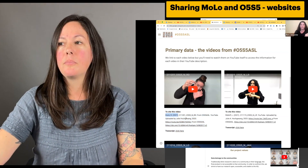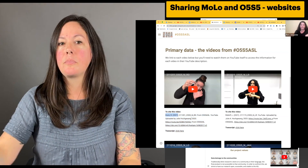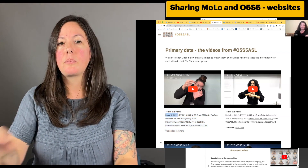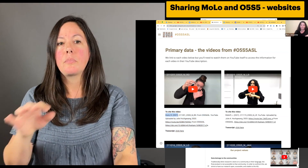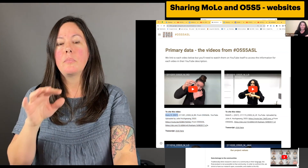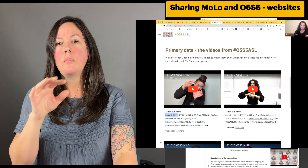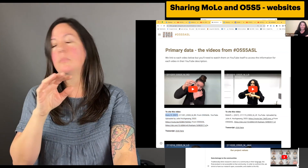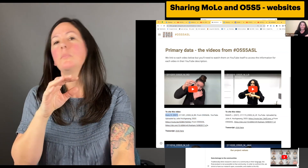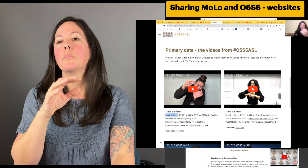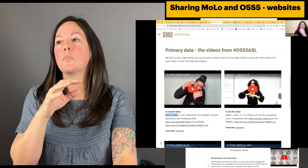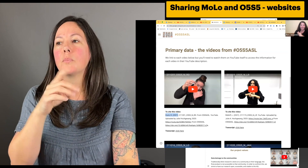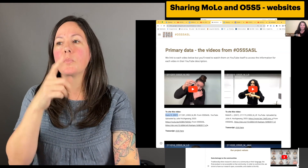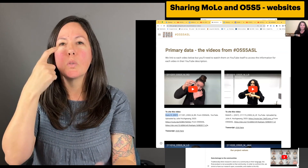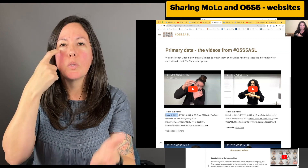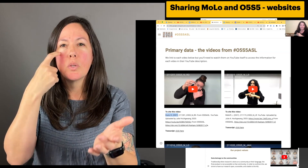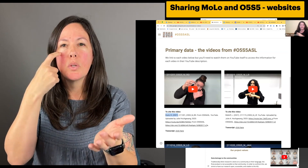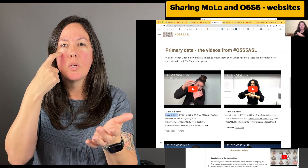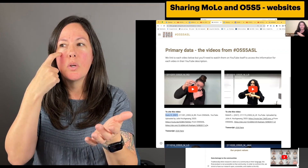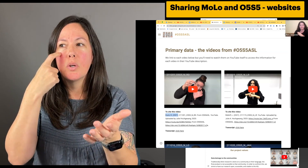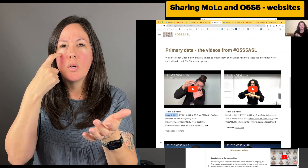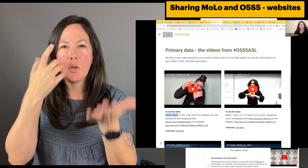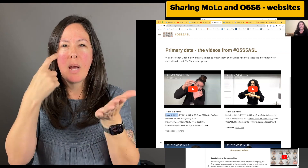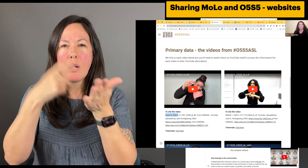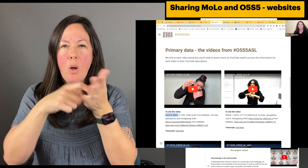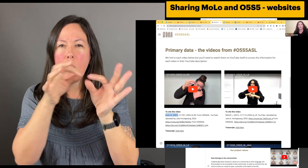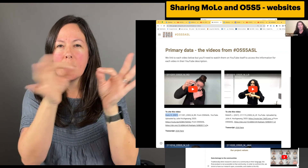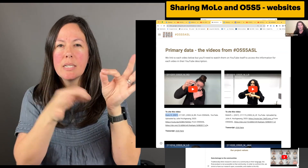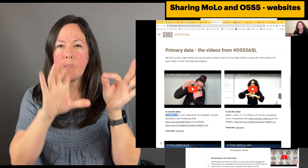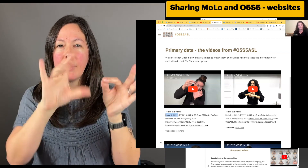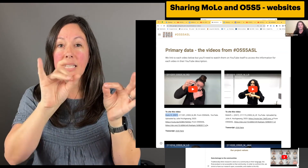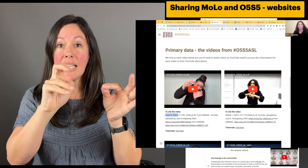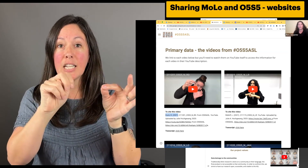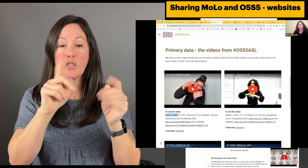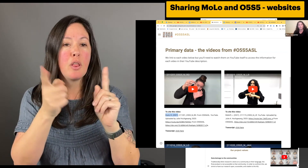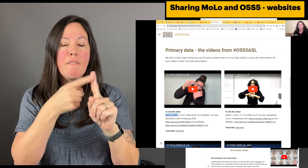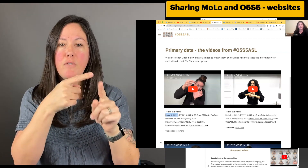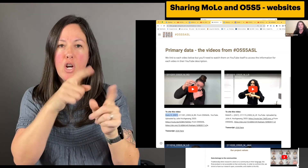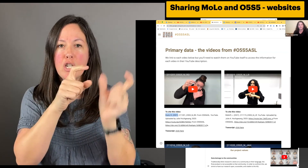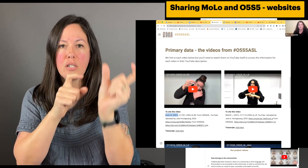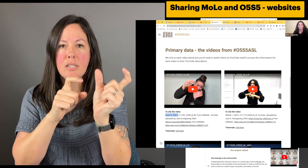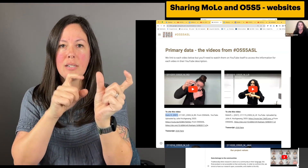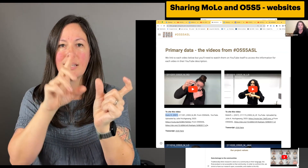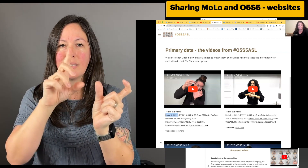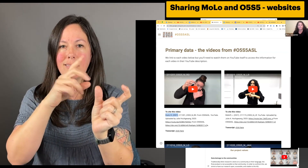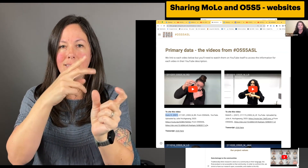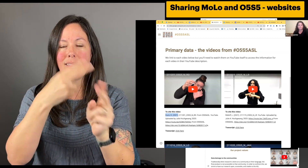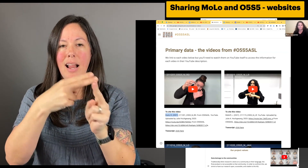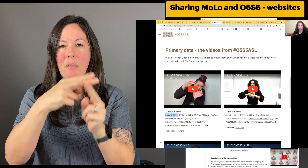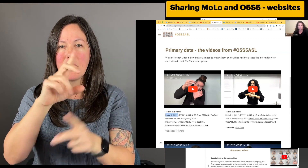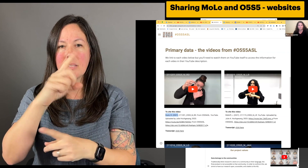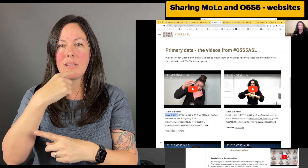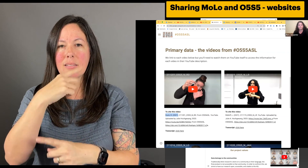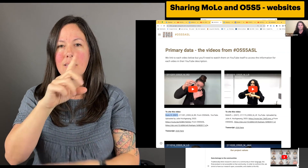making sure the links to the actual data and the research annotations are all there for the community to